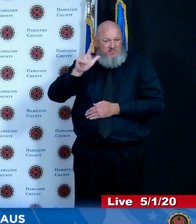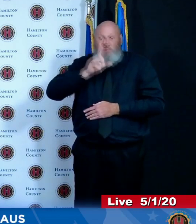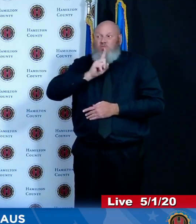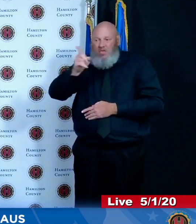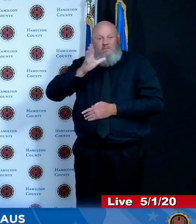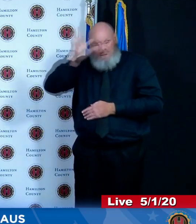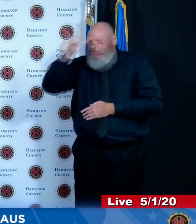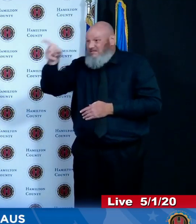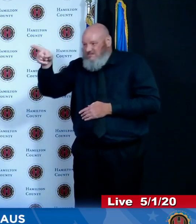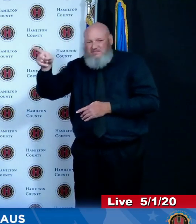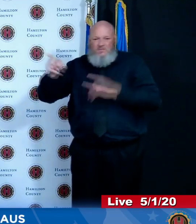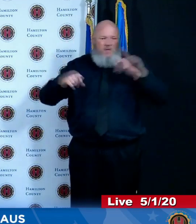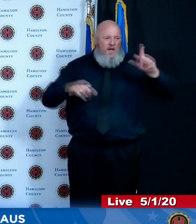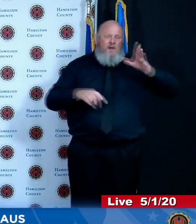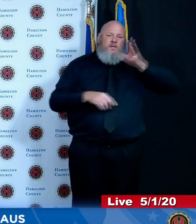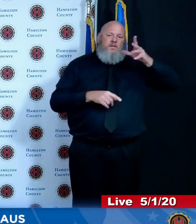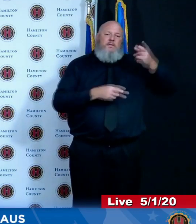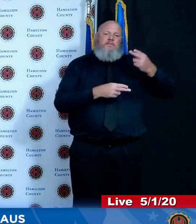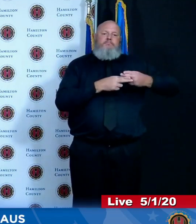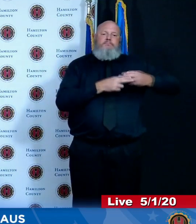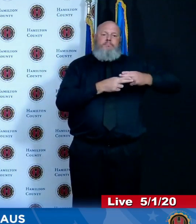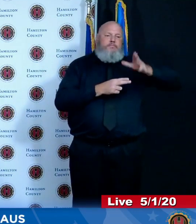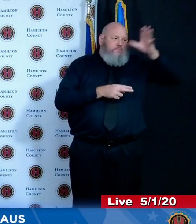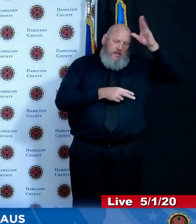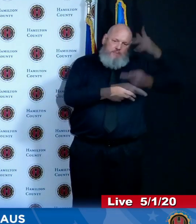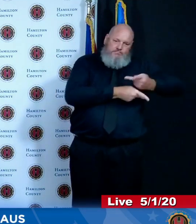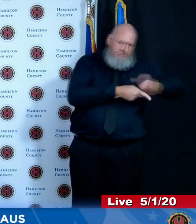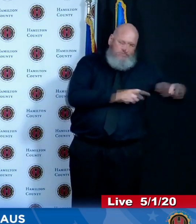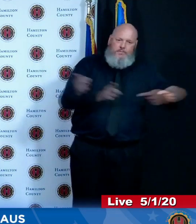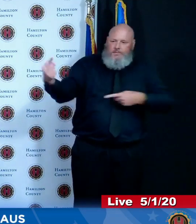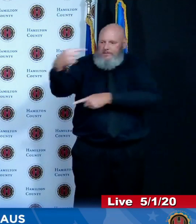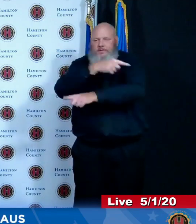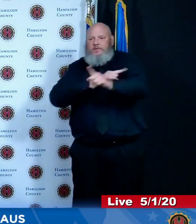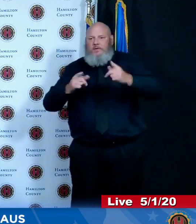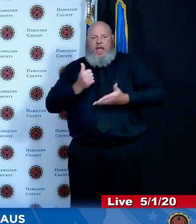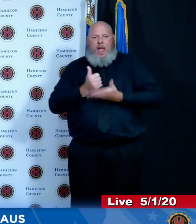you to Rose I will be happy to pick those up over on your doorstep whenever